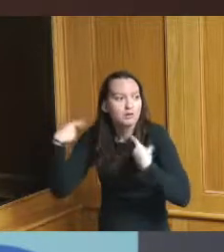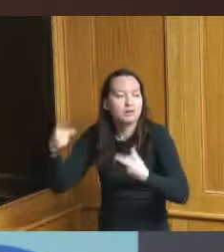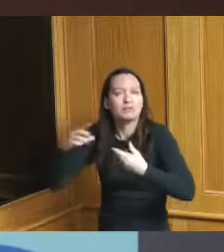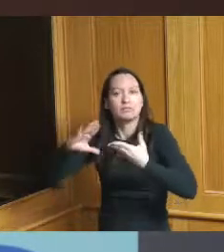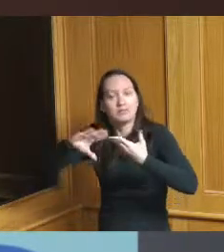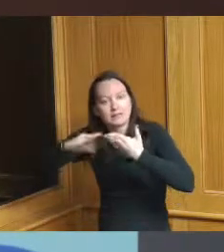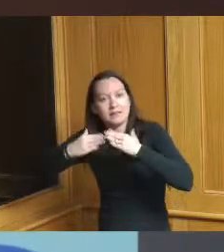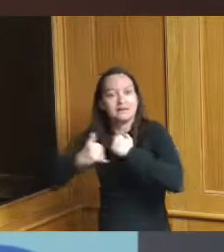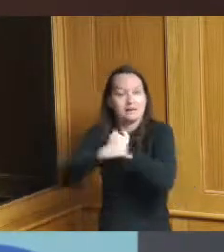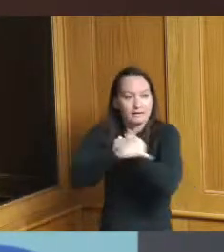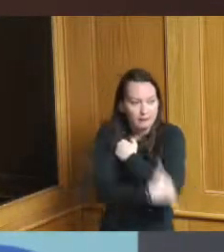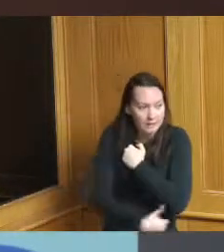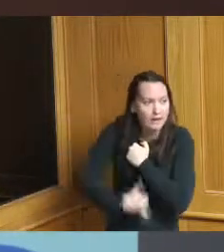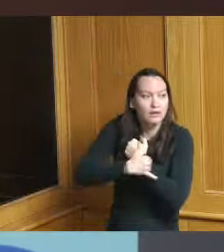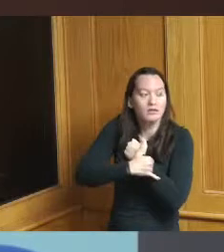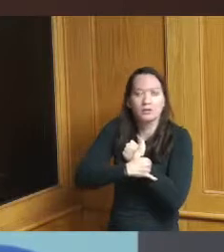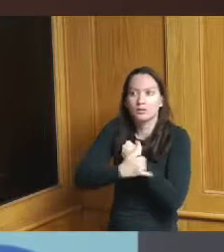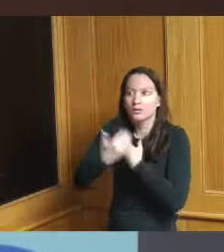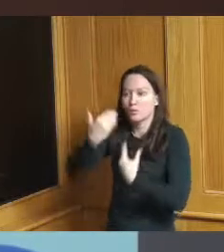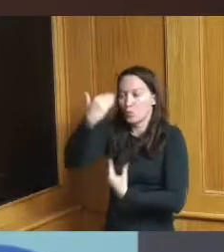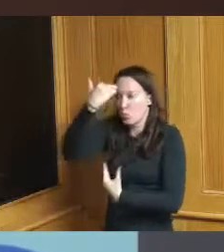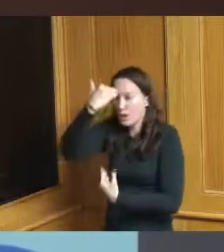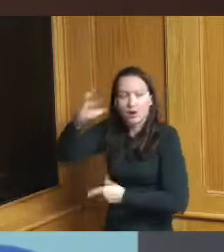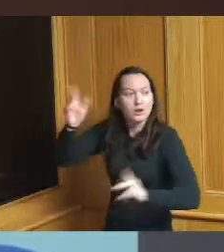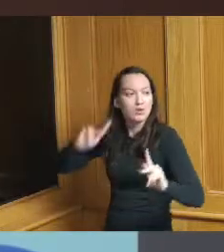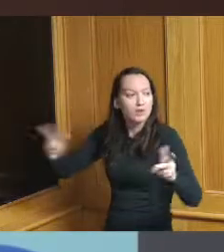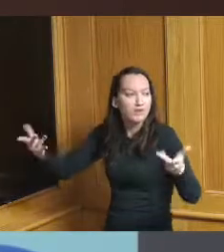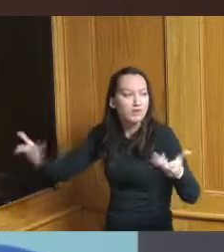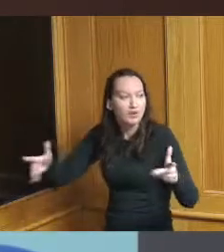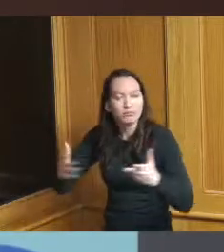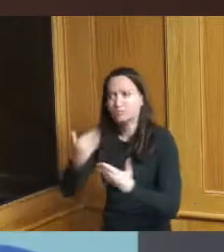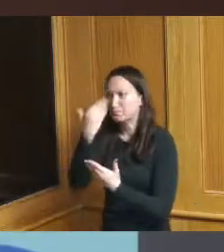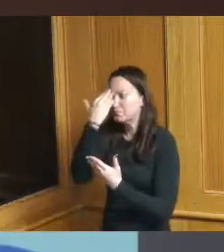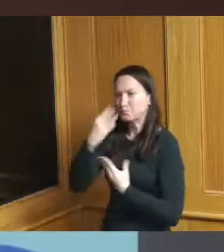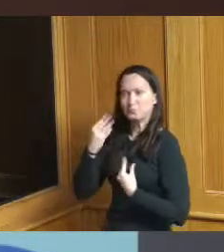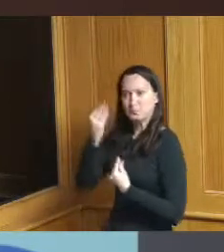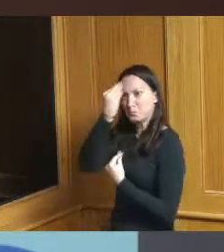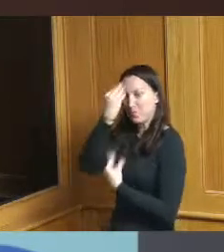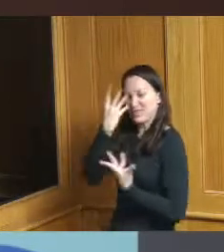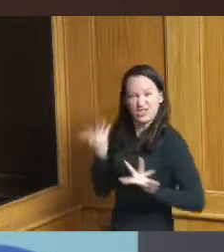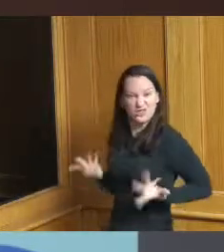to bring awareness and people have this information afforded to them but still they are